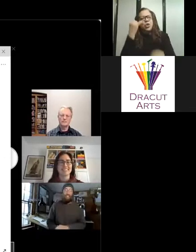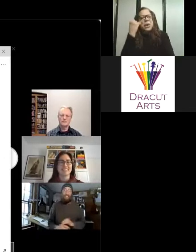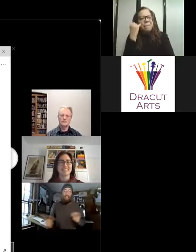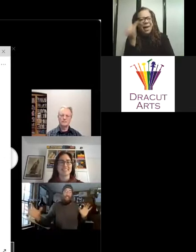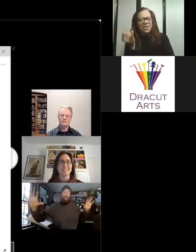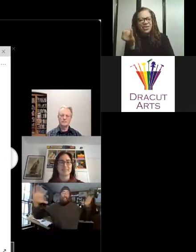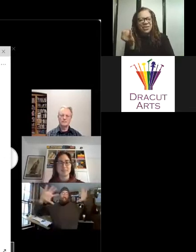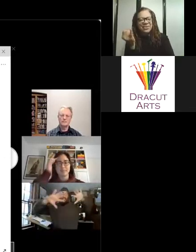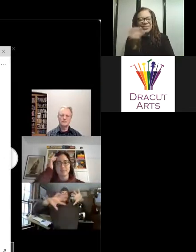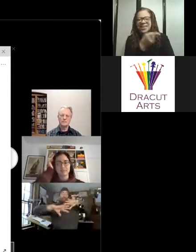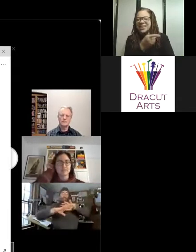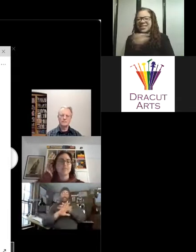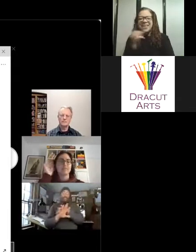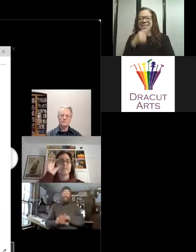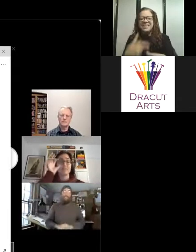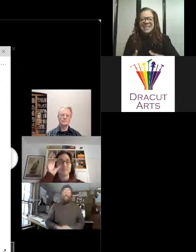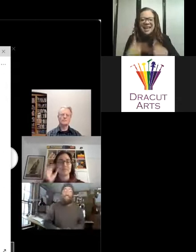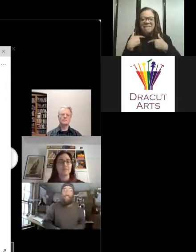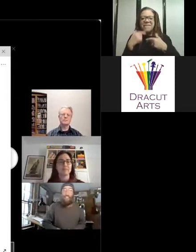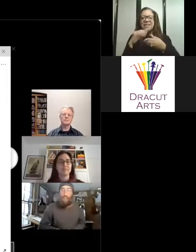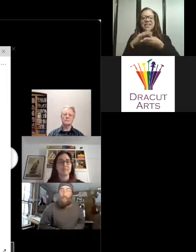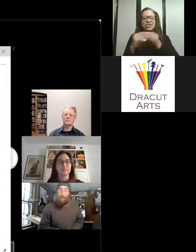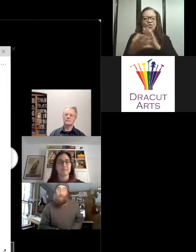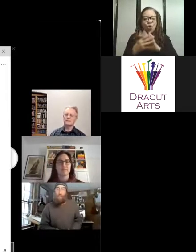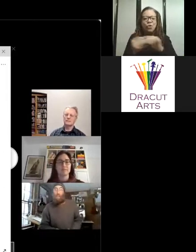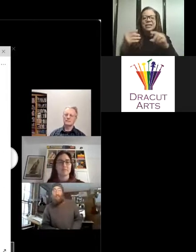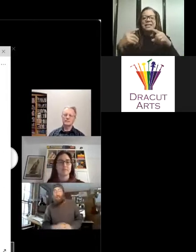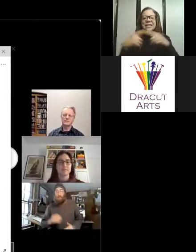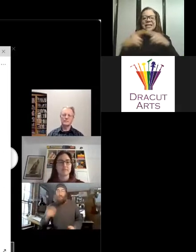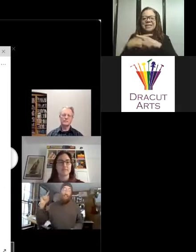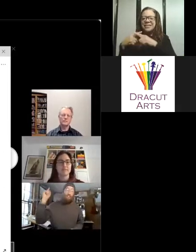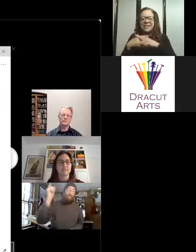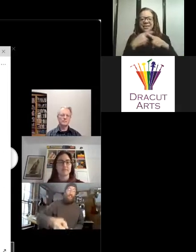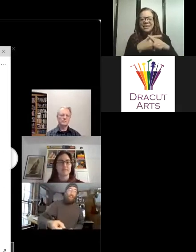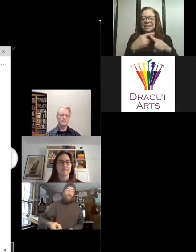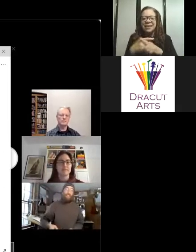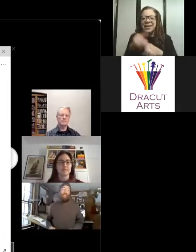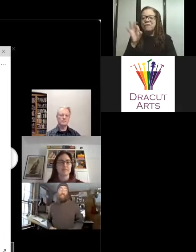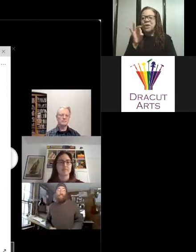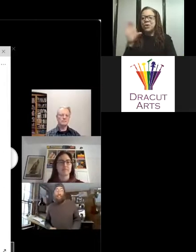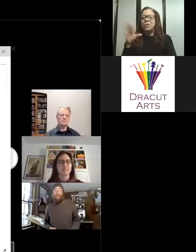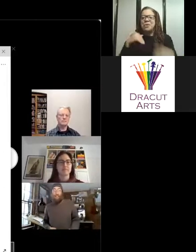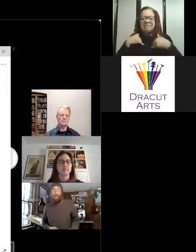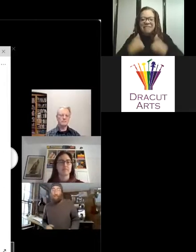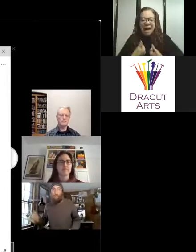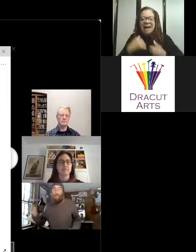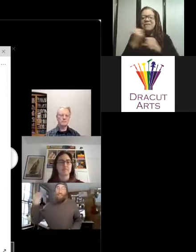these lifelines, these stories that are intersecting here right. Freeman Colby who's tired of fighting with his students in Henniker New Hampshire,